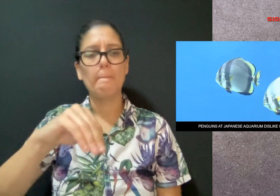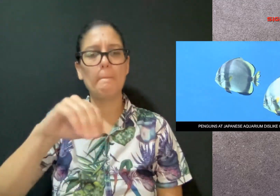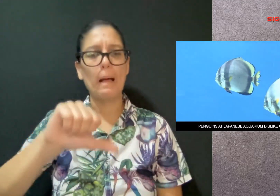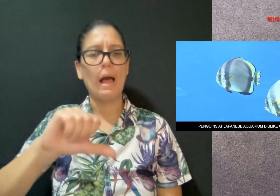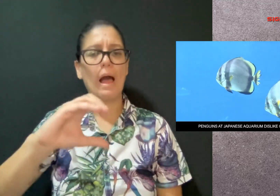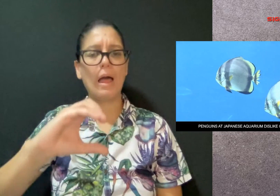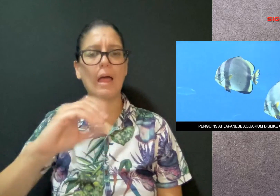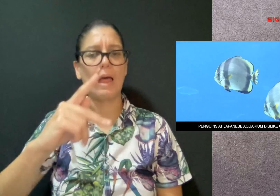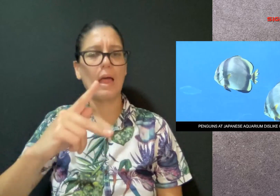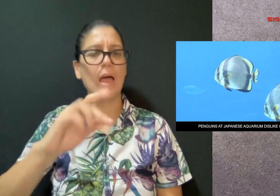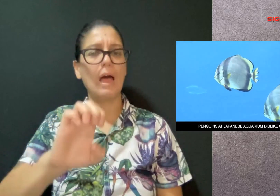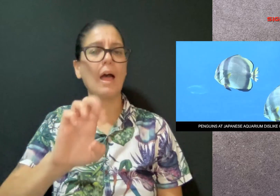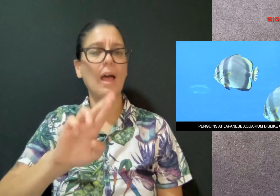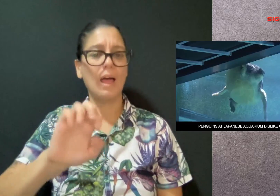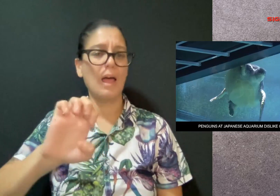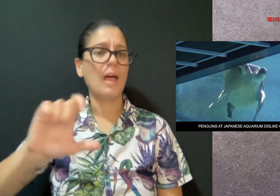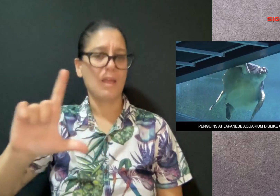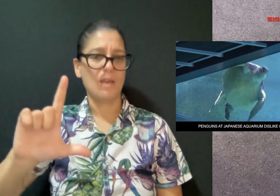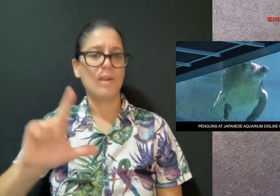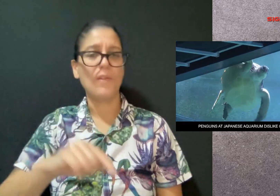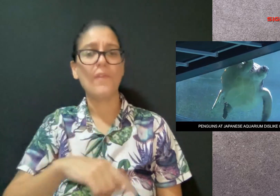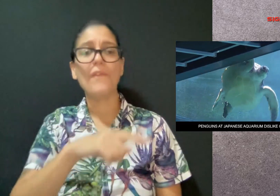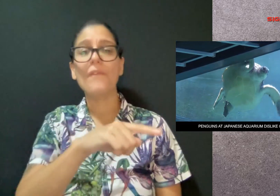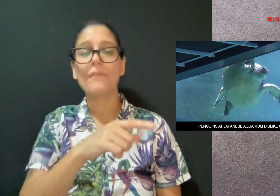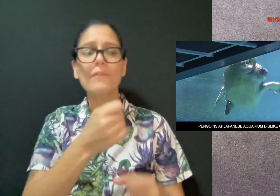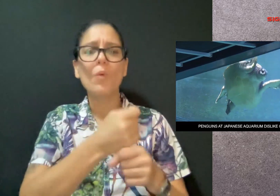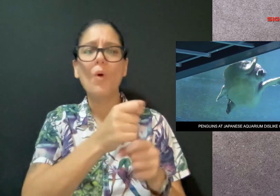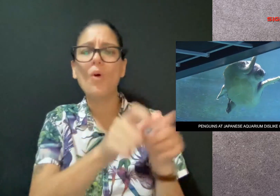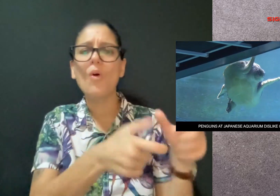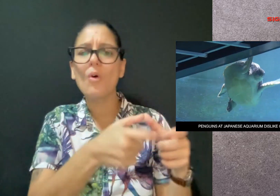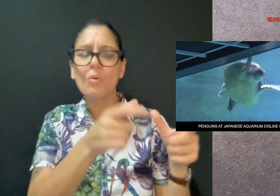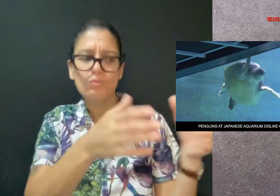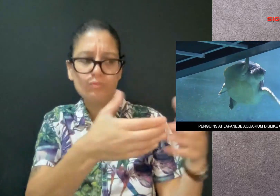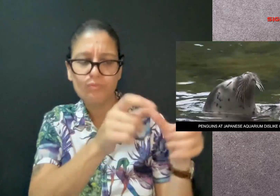call aji to a cheaper fish like mackerel